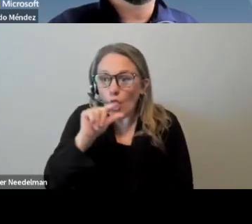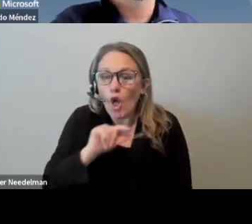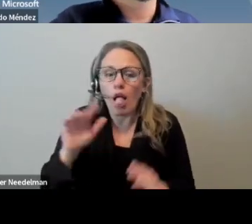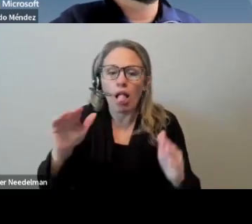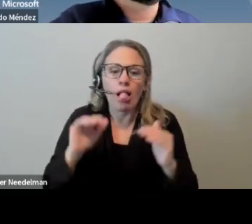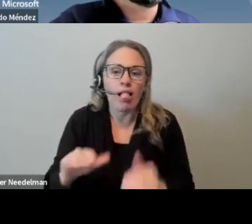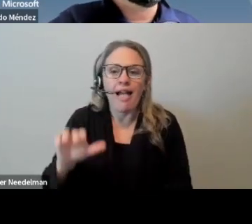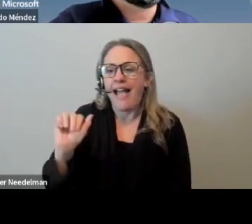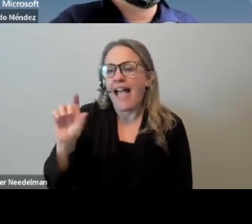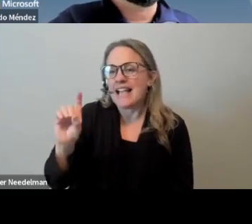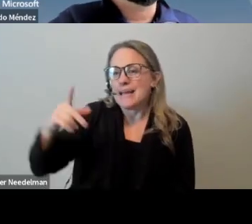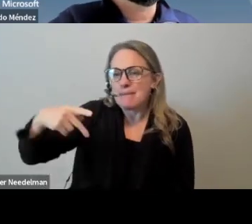Meta, and Skyscanner.